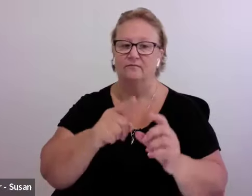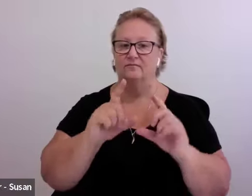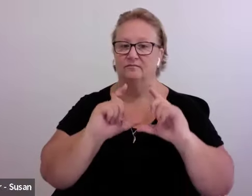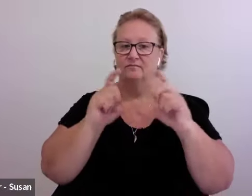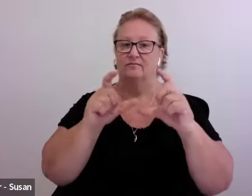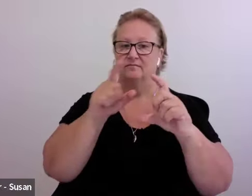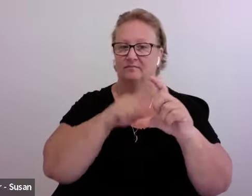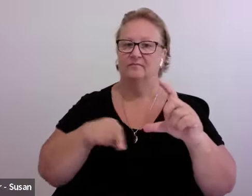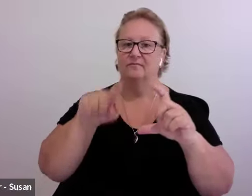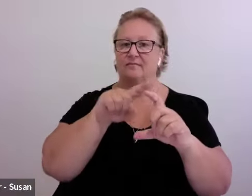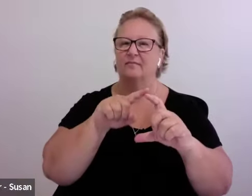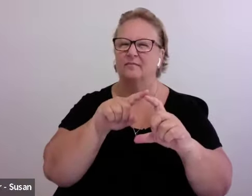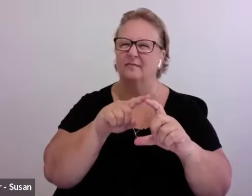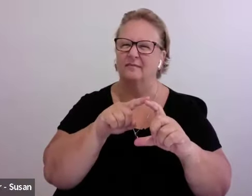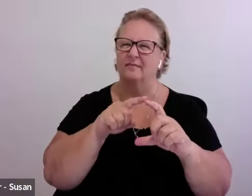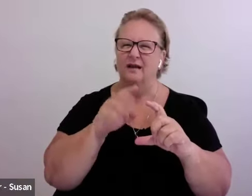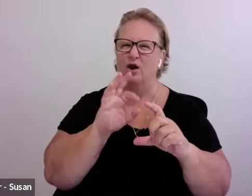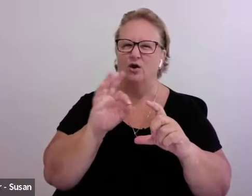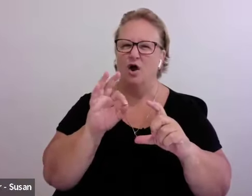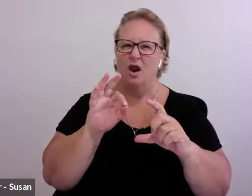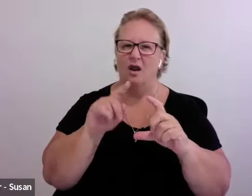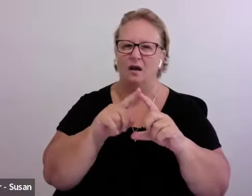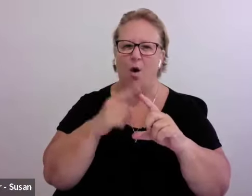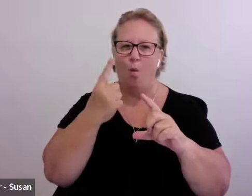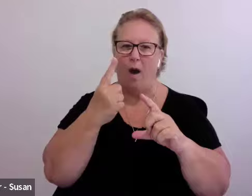lived experience expertise. The reason that this is shown